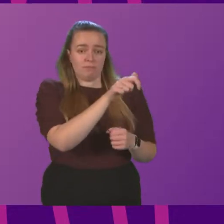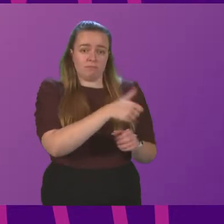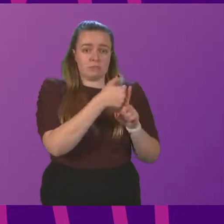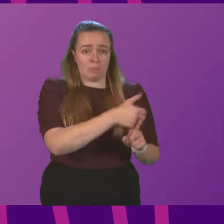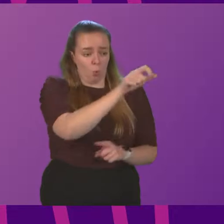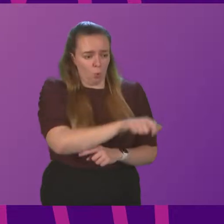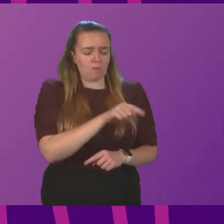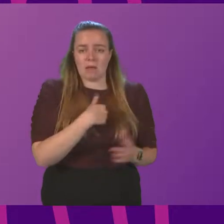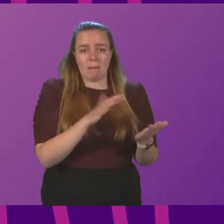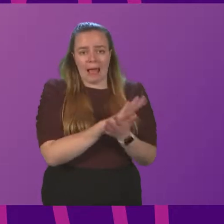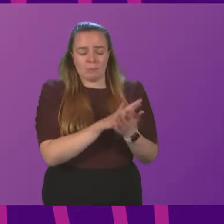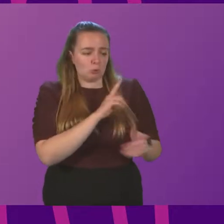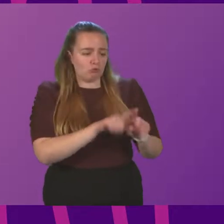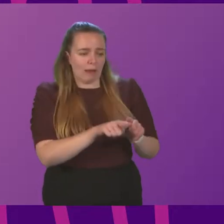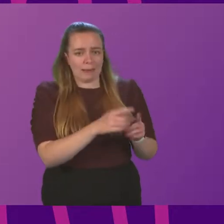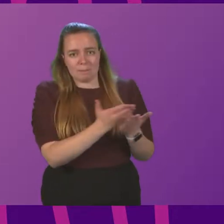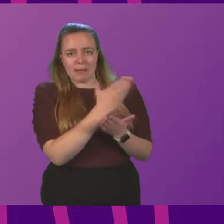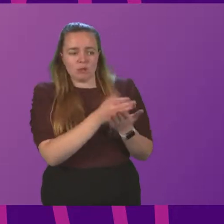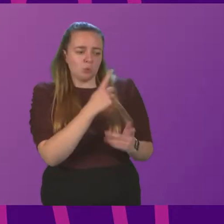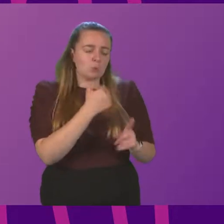see how we can ensure that they get the appropriate support that they require.